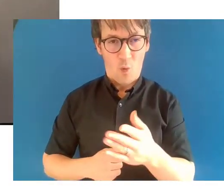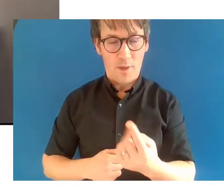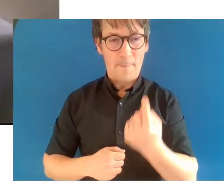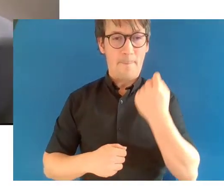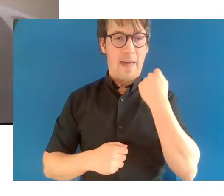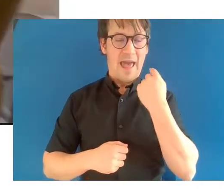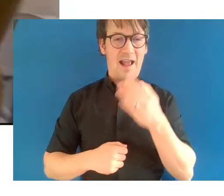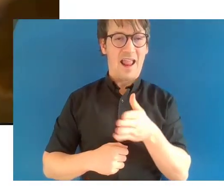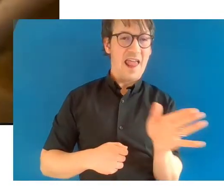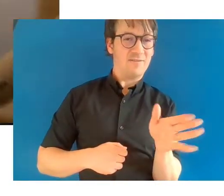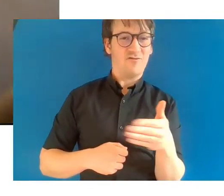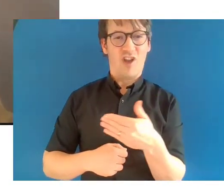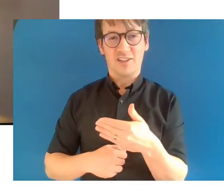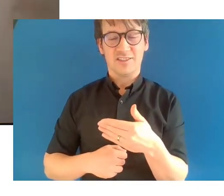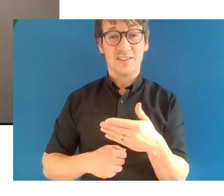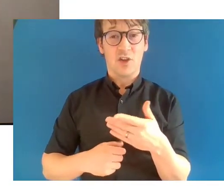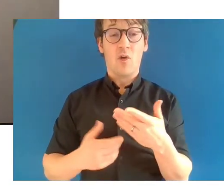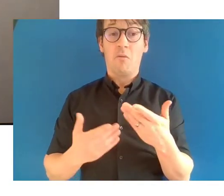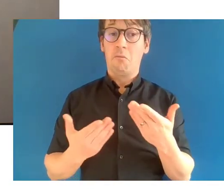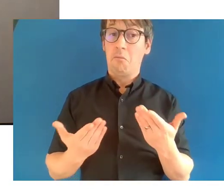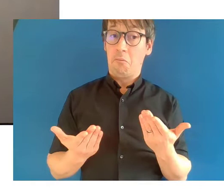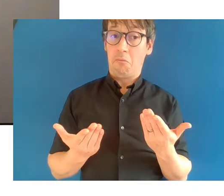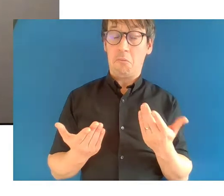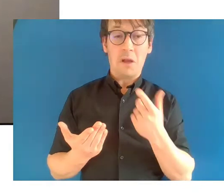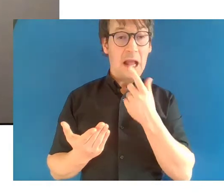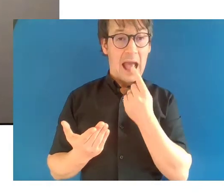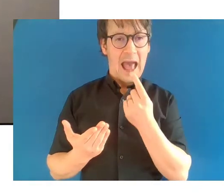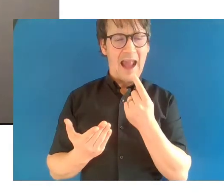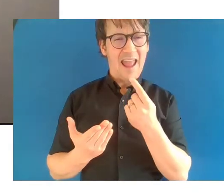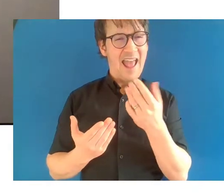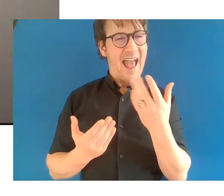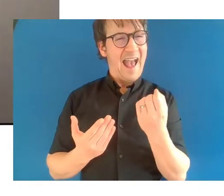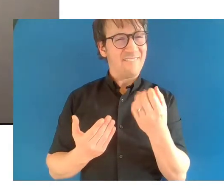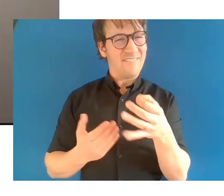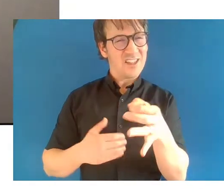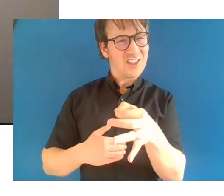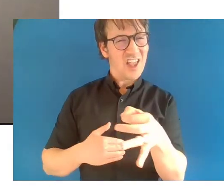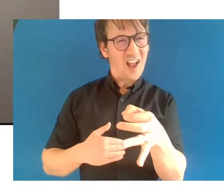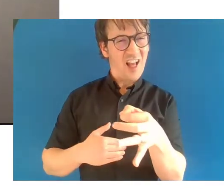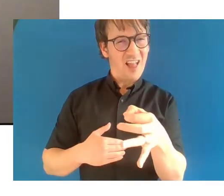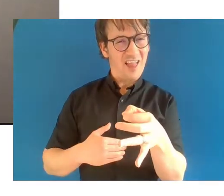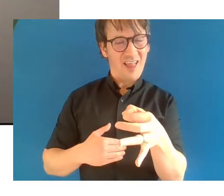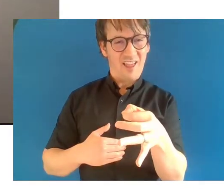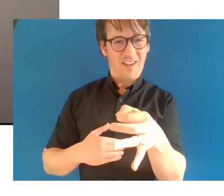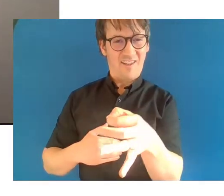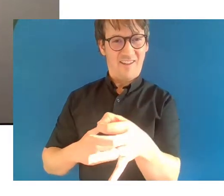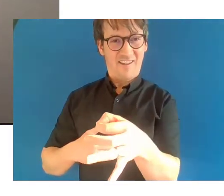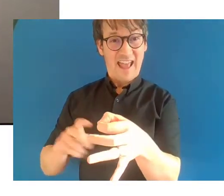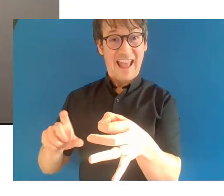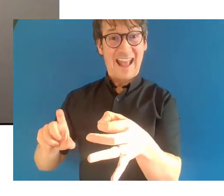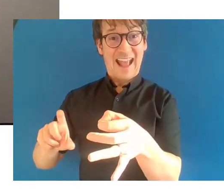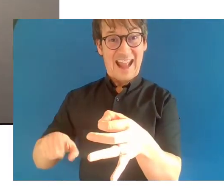Or, as you will see, I can select a spot to move to.